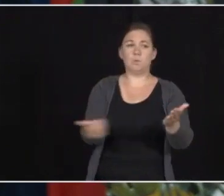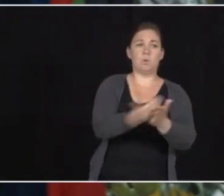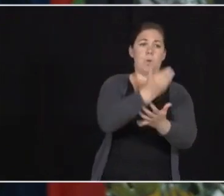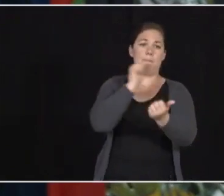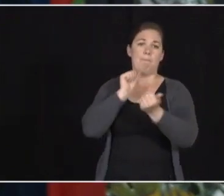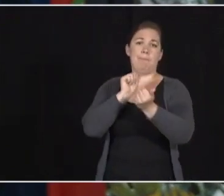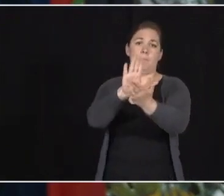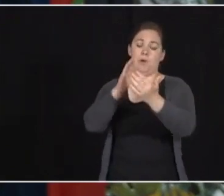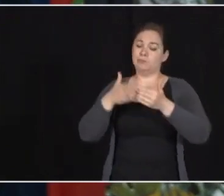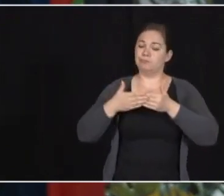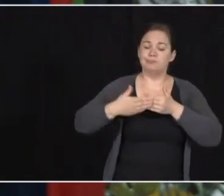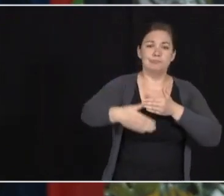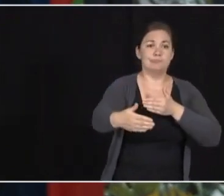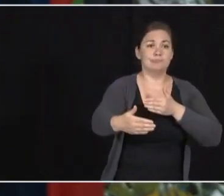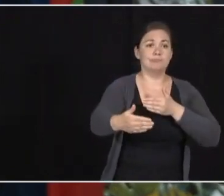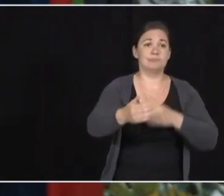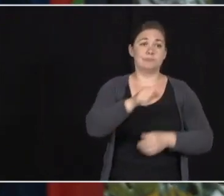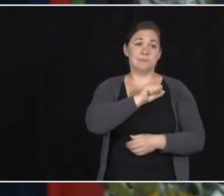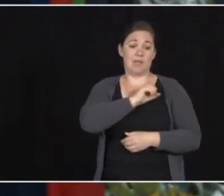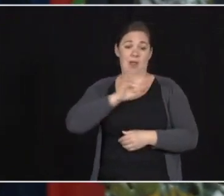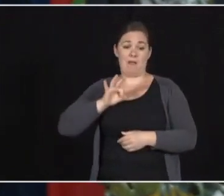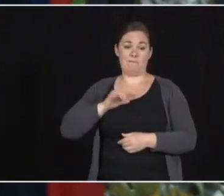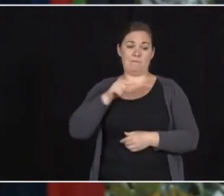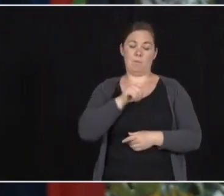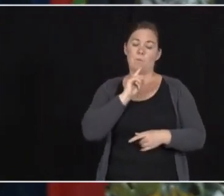That is why we have Ontario Health, Ontario health teams. We have to have a new process going forward. Staffing is a critical piece. Thank you.